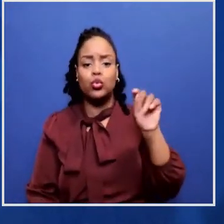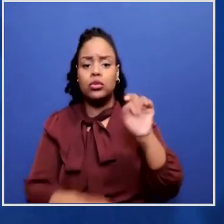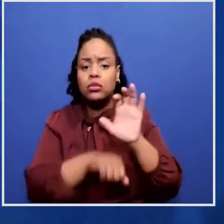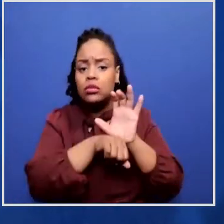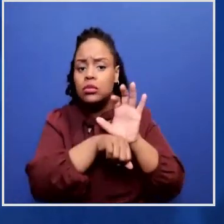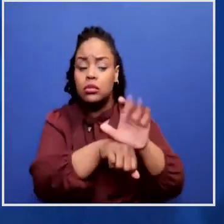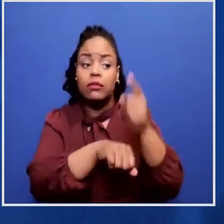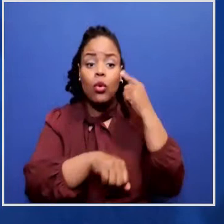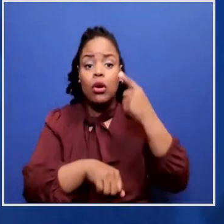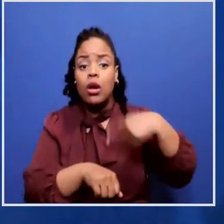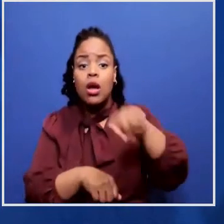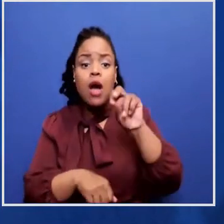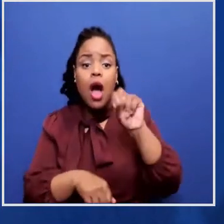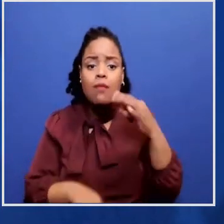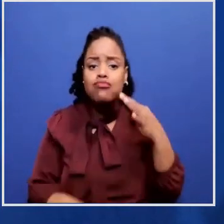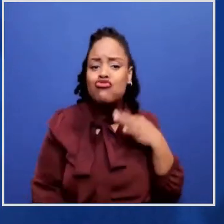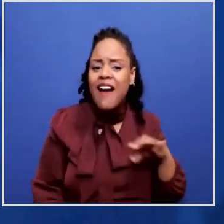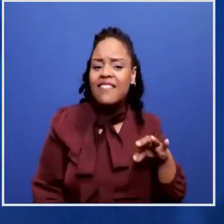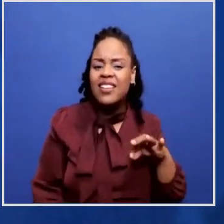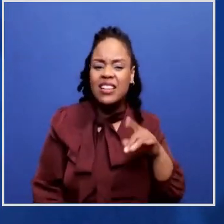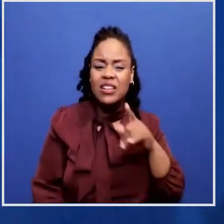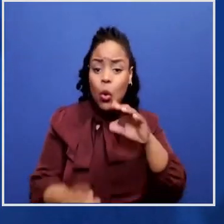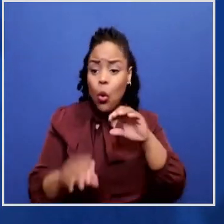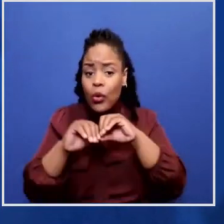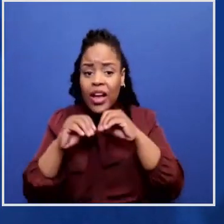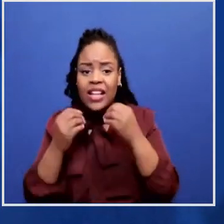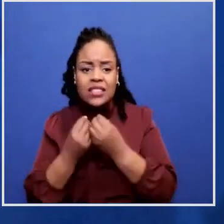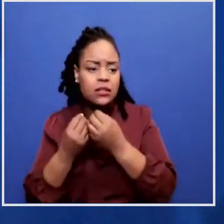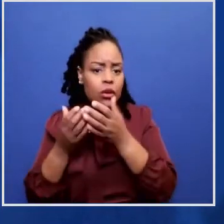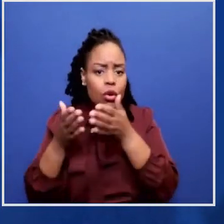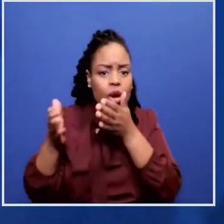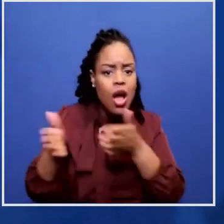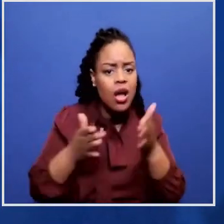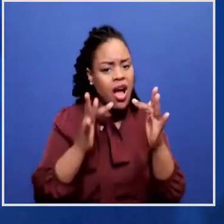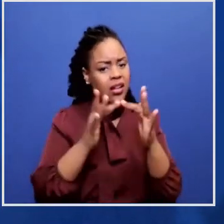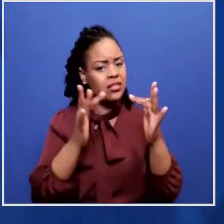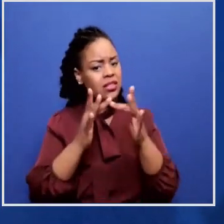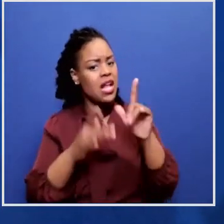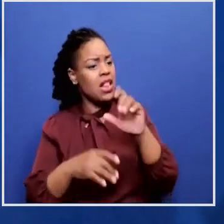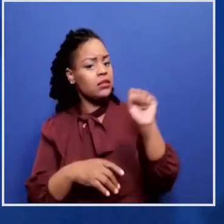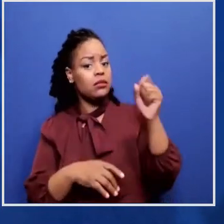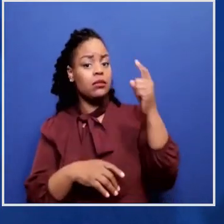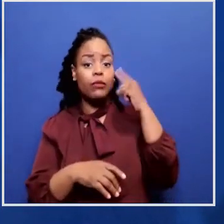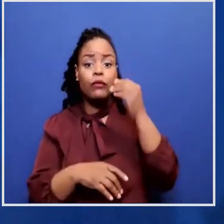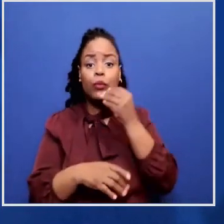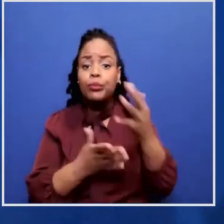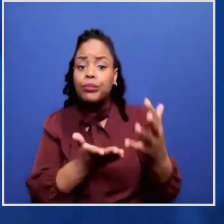FOR NONPROFITS.